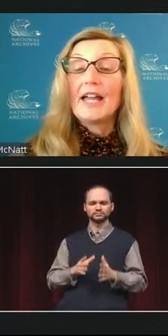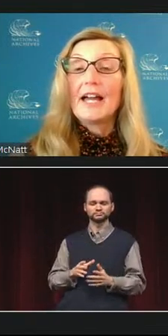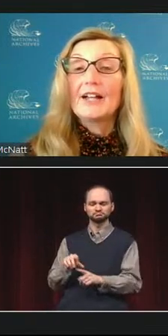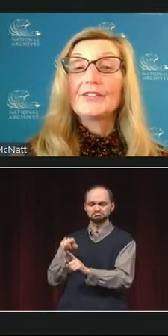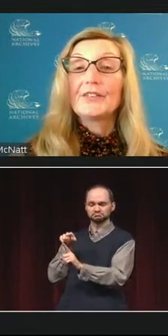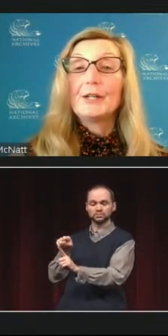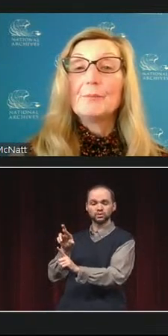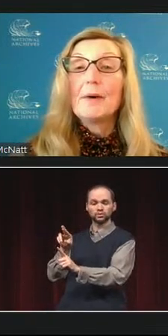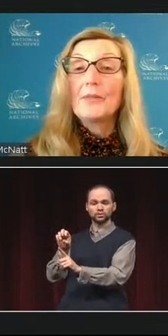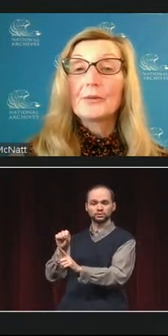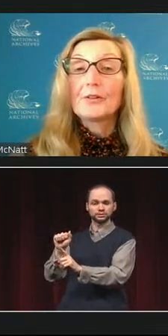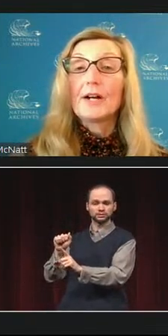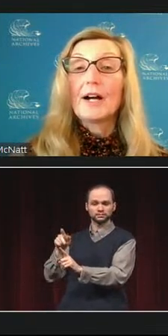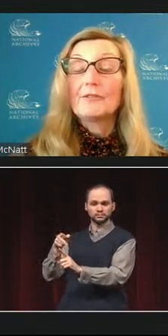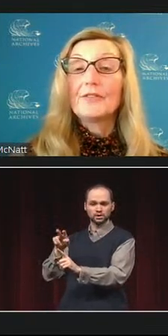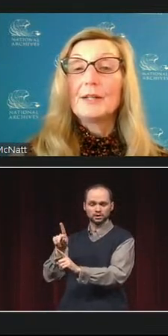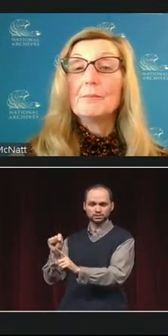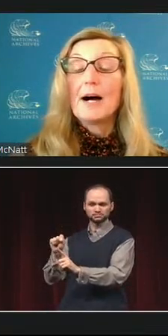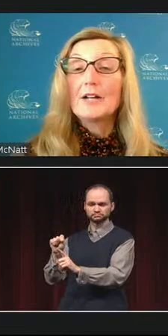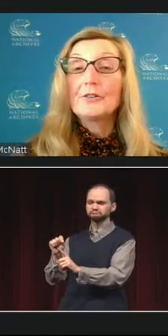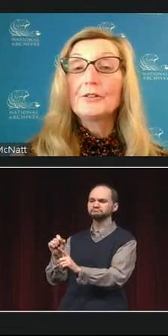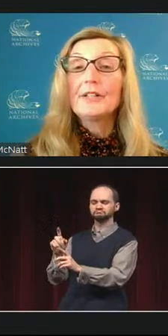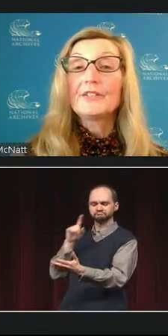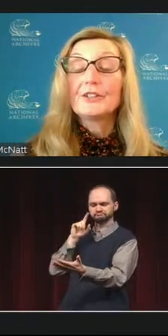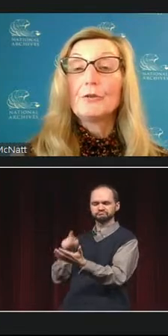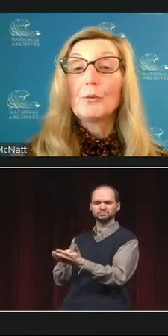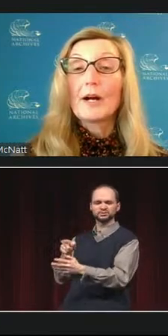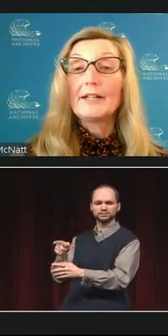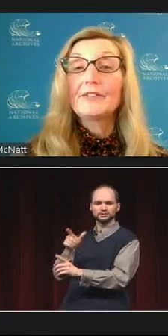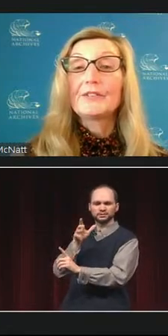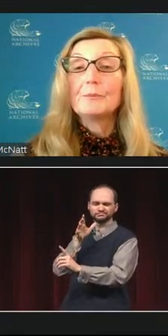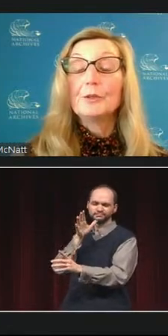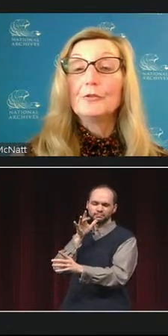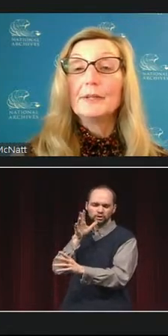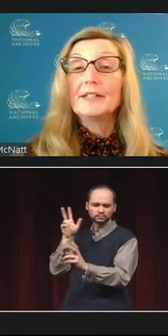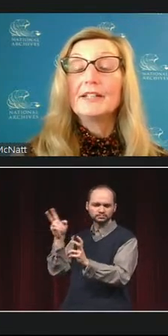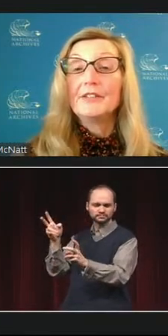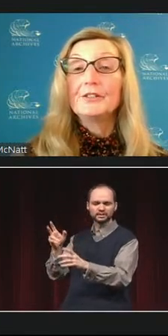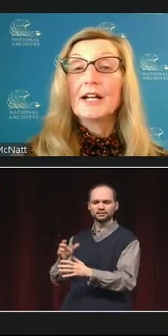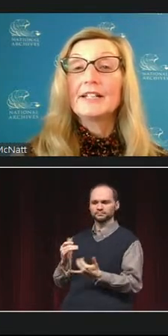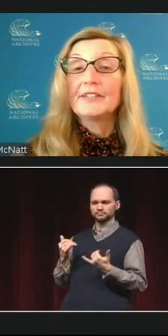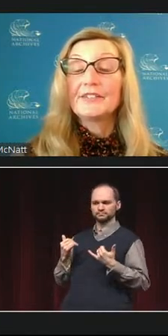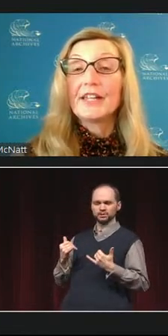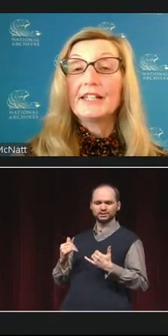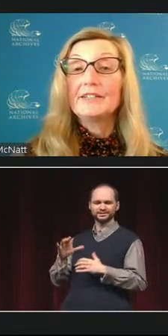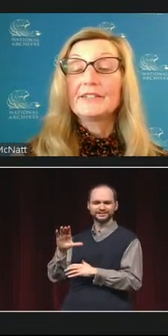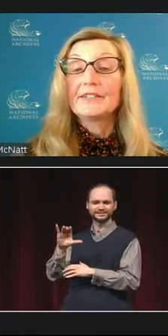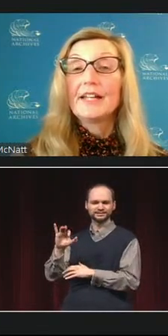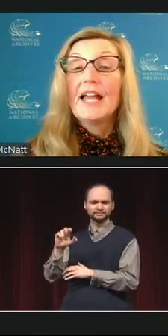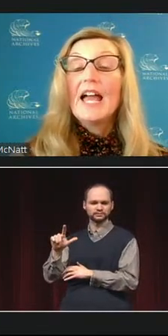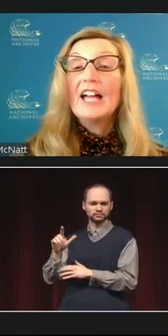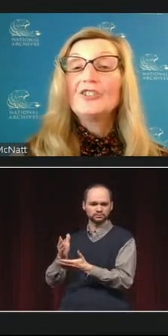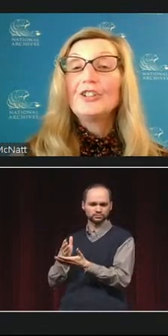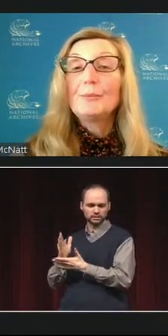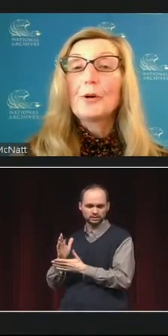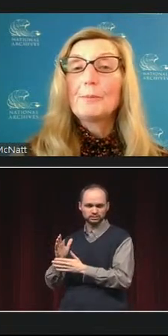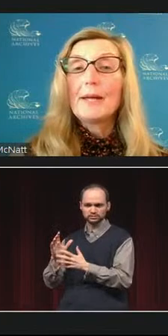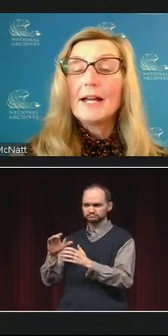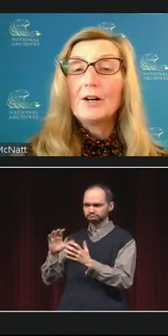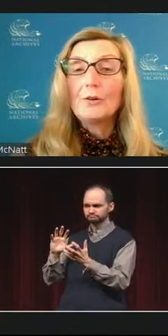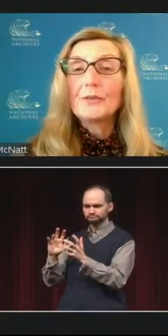as the mother of the modern civil rights movement in the United States. And she propelled the